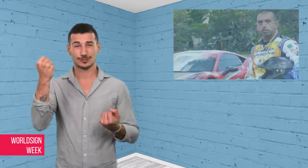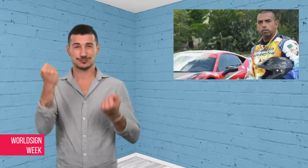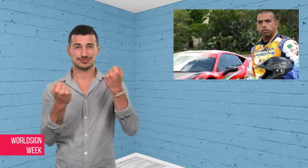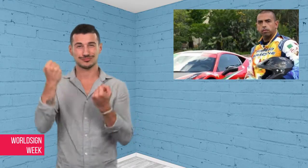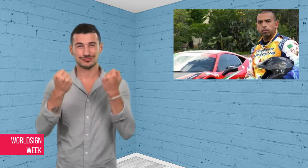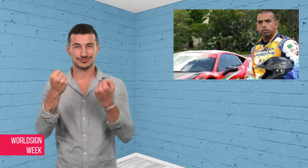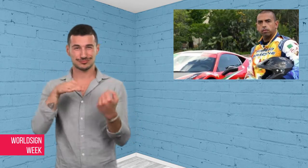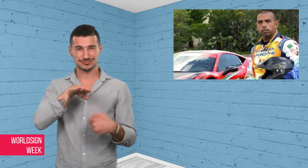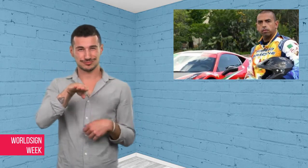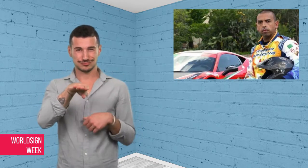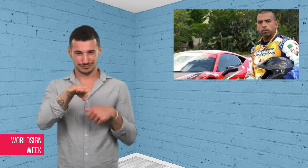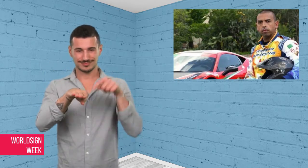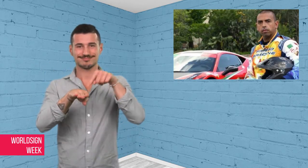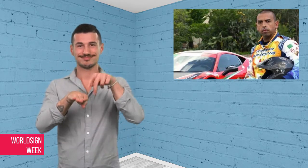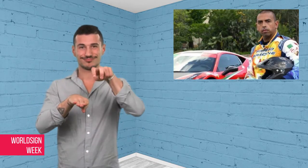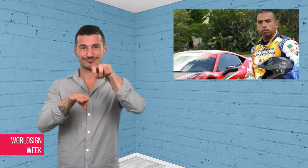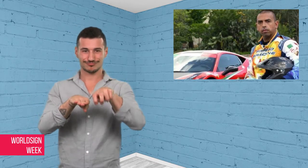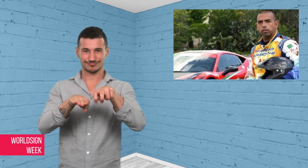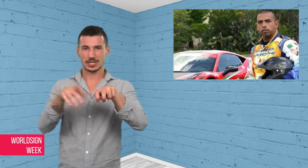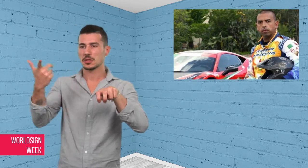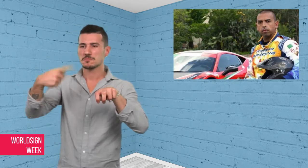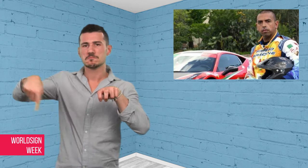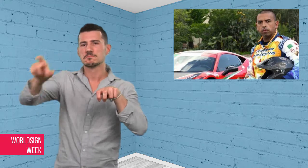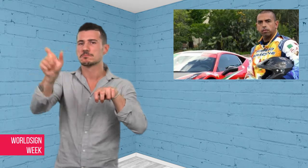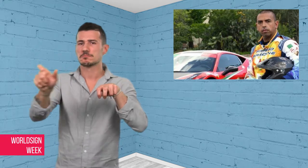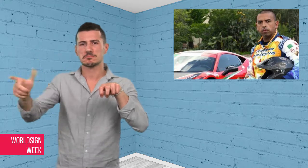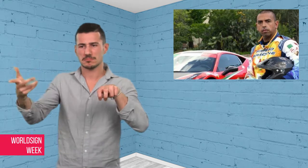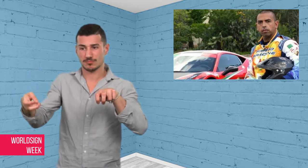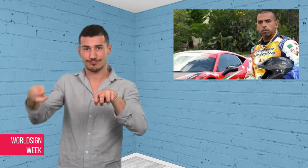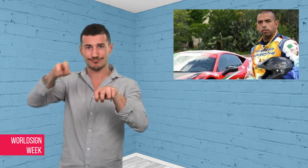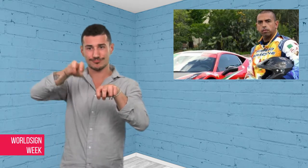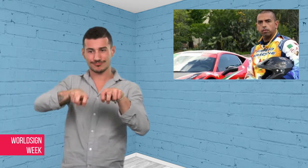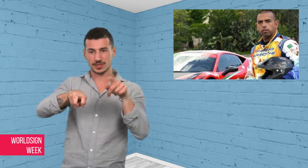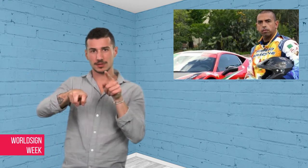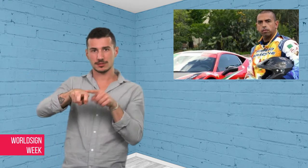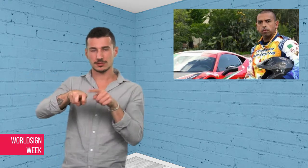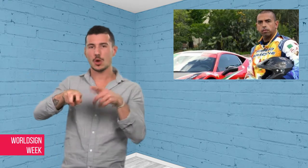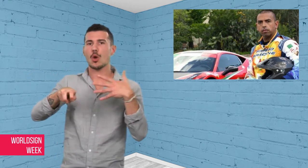If anyone of us rode in the passenger